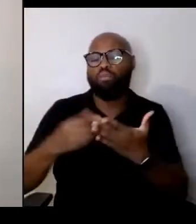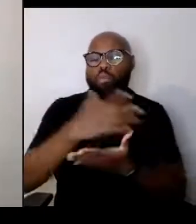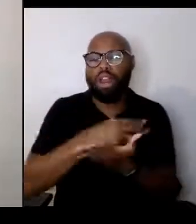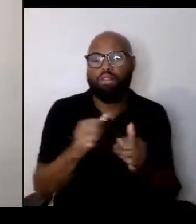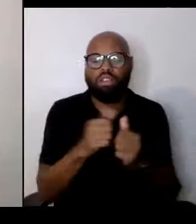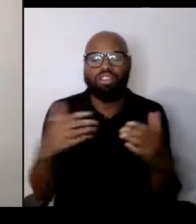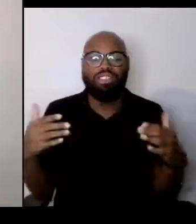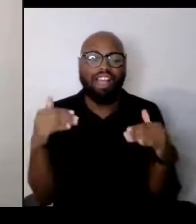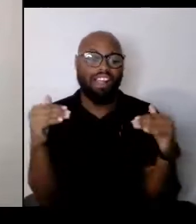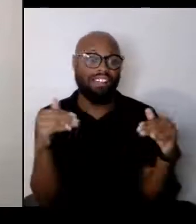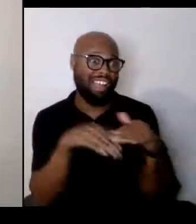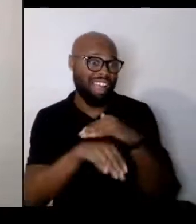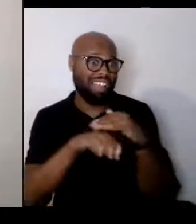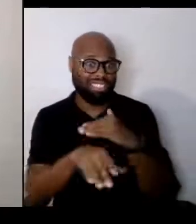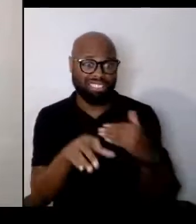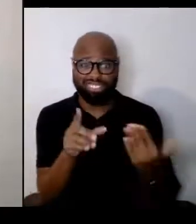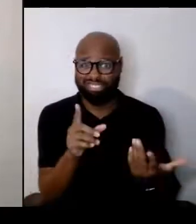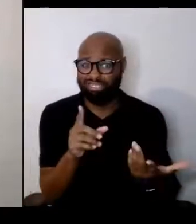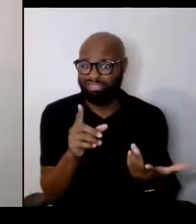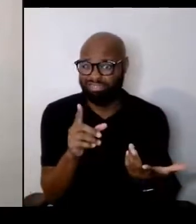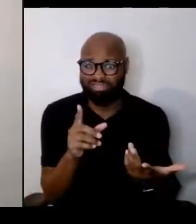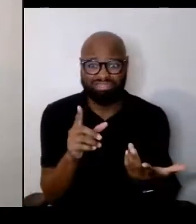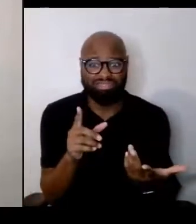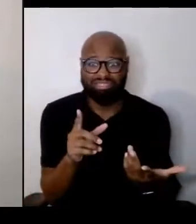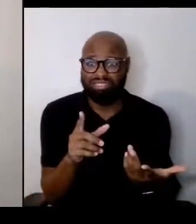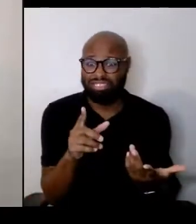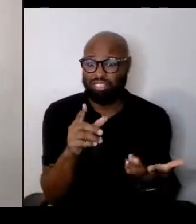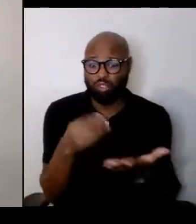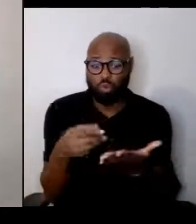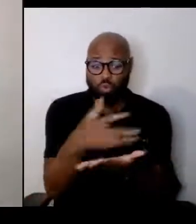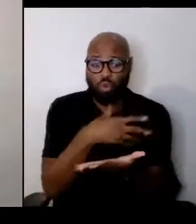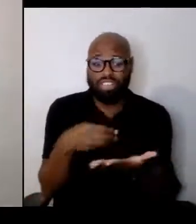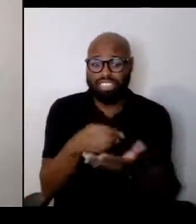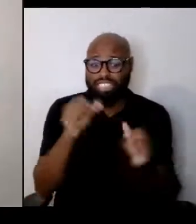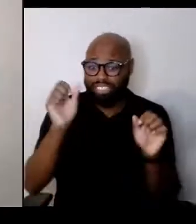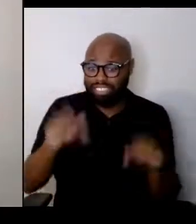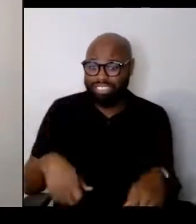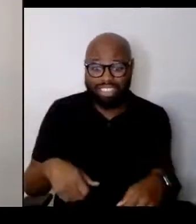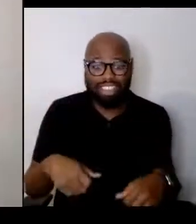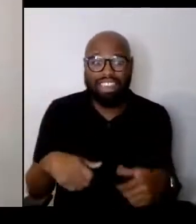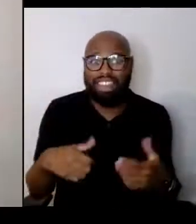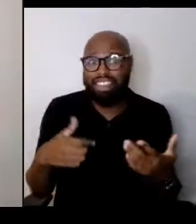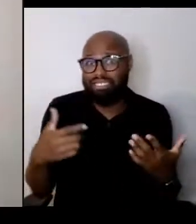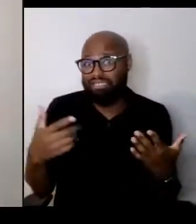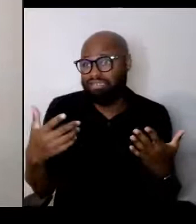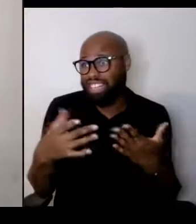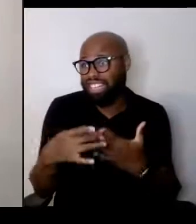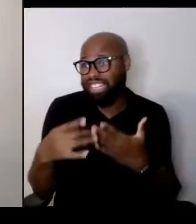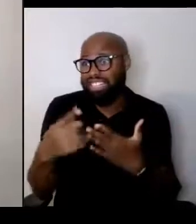well wages that that can afford them something like college, which is really expensive.